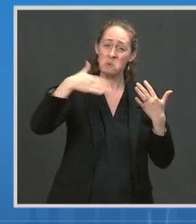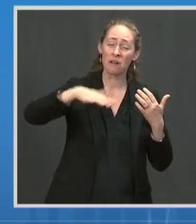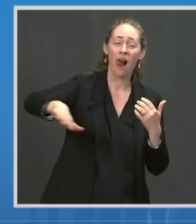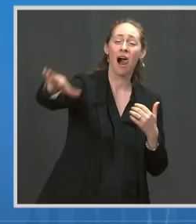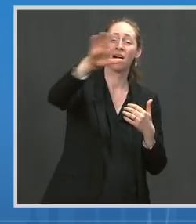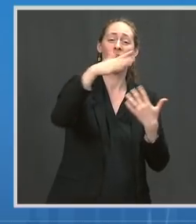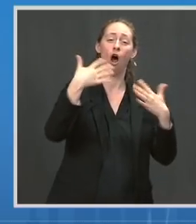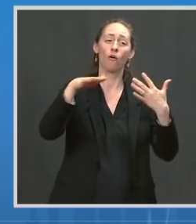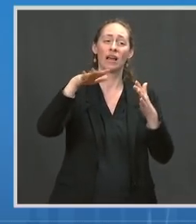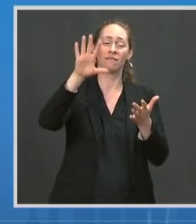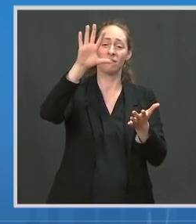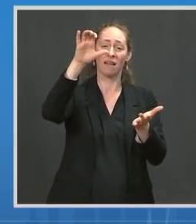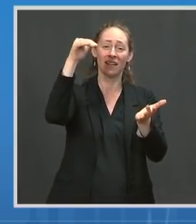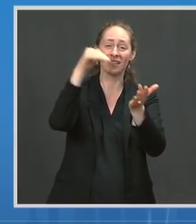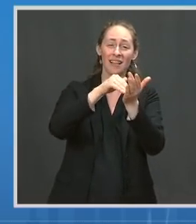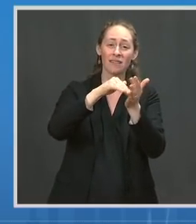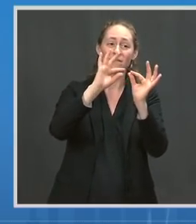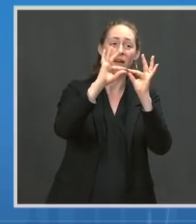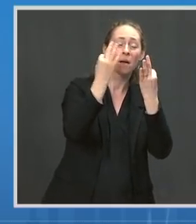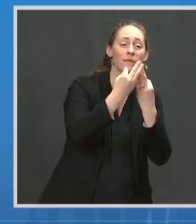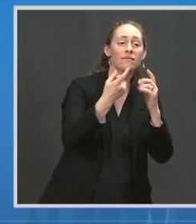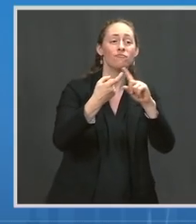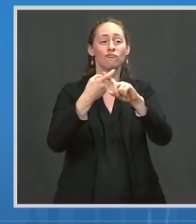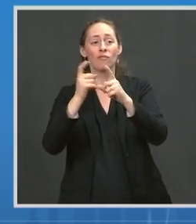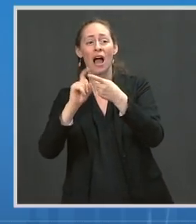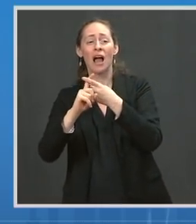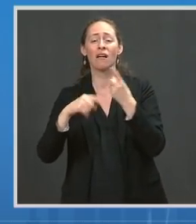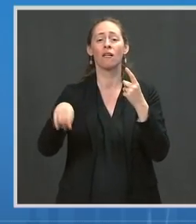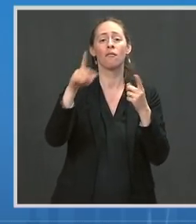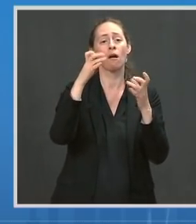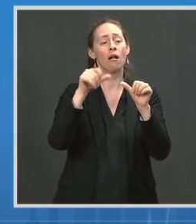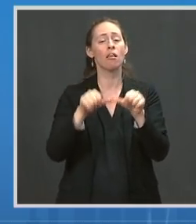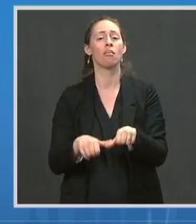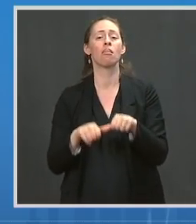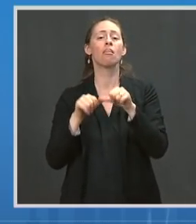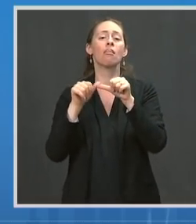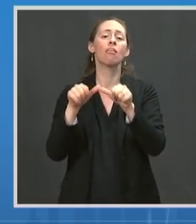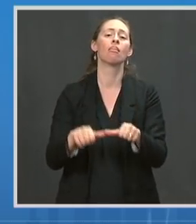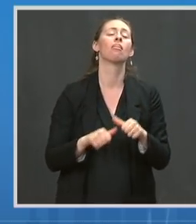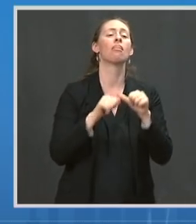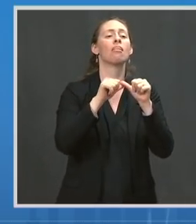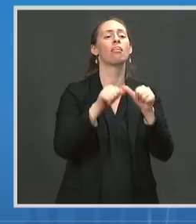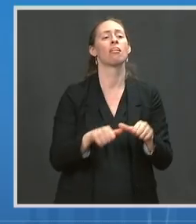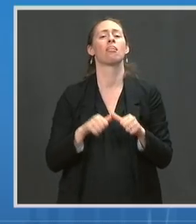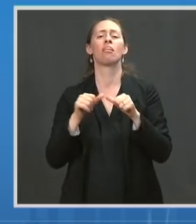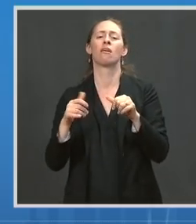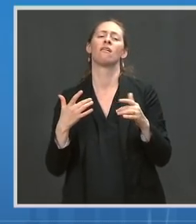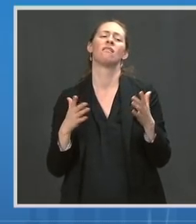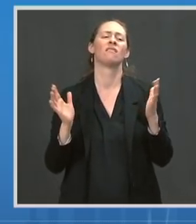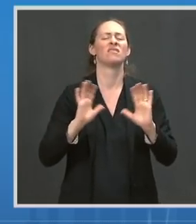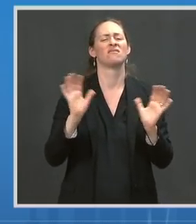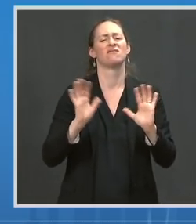and prolonged symptoms for many, many more. We all want the same thing, which is to turn this pandemic around